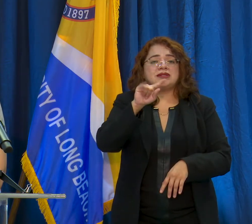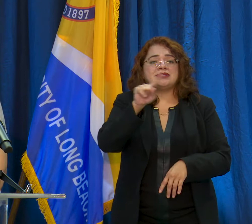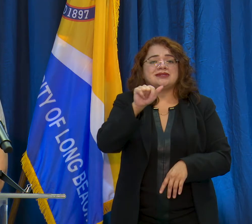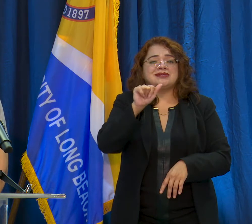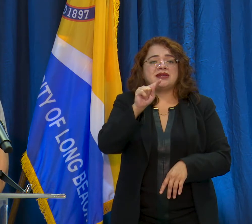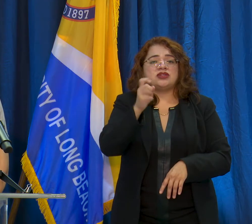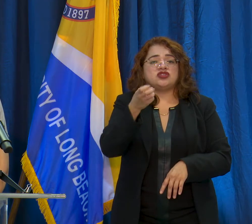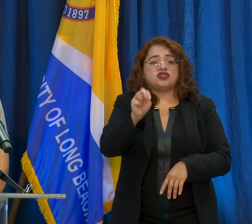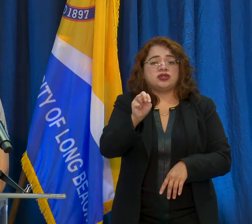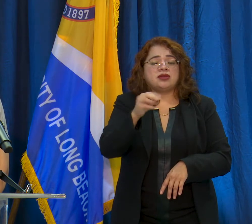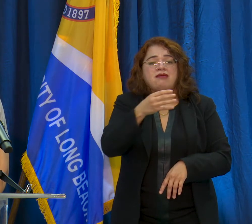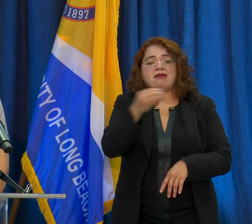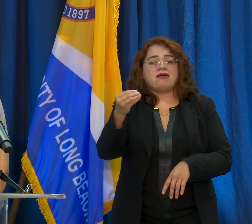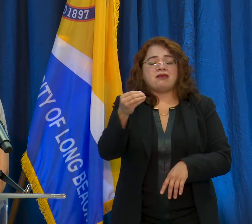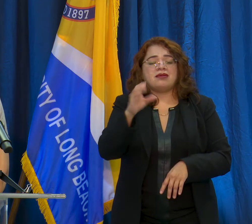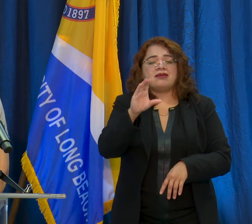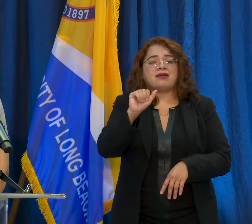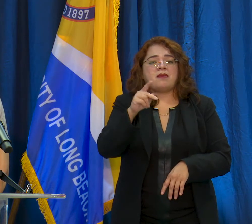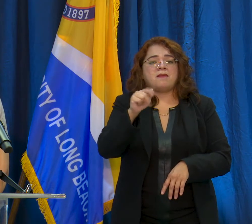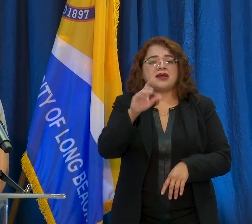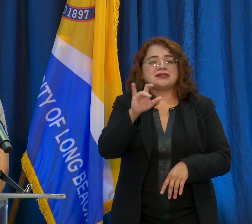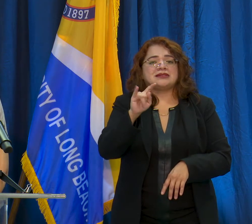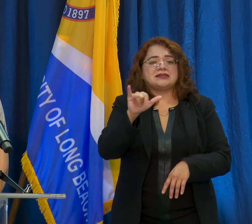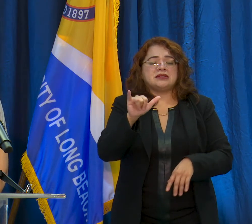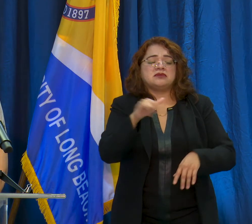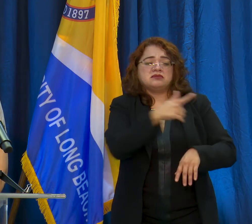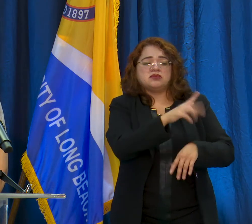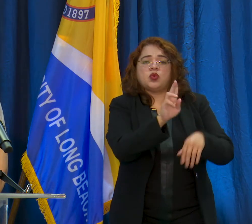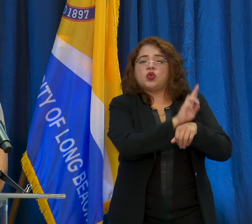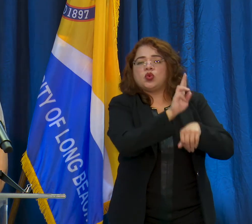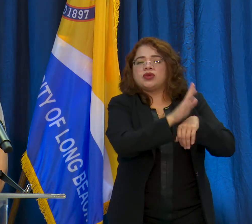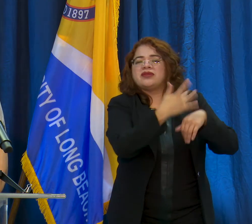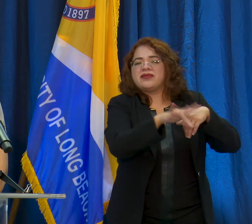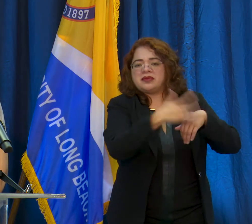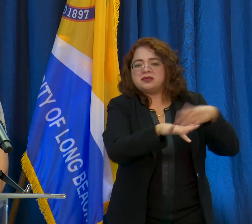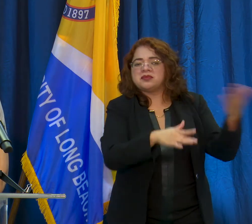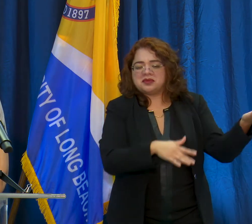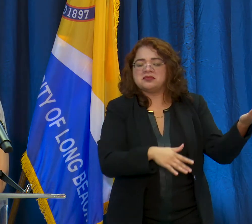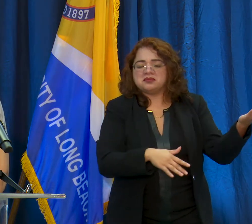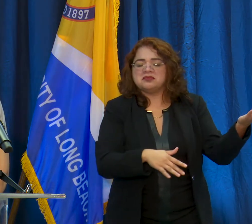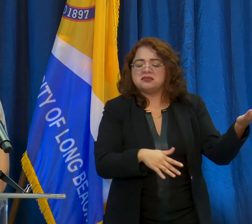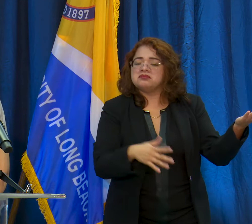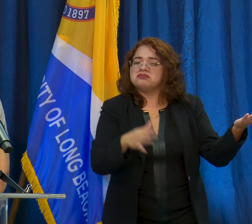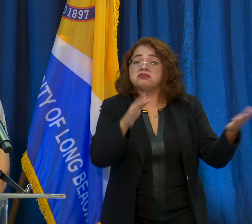We're doing okay as far as capacity goes, we have the